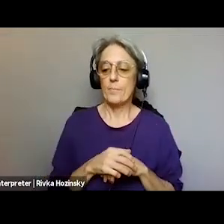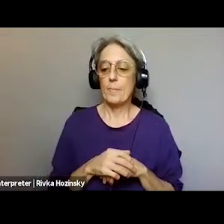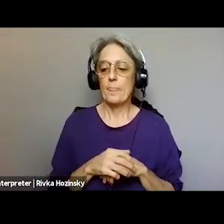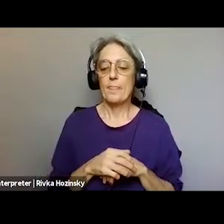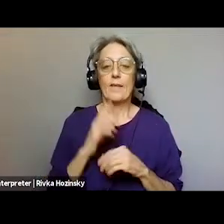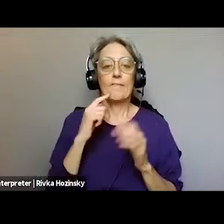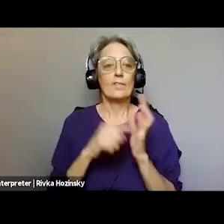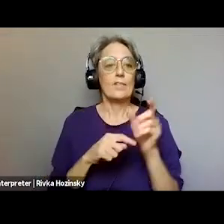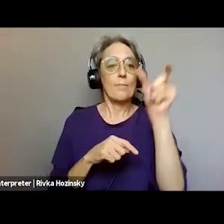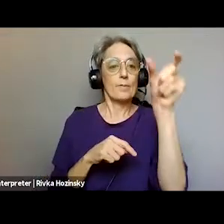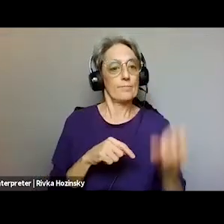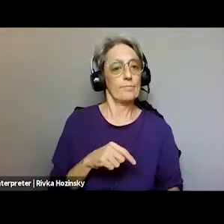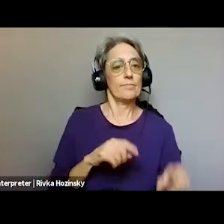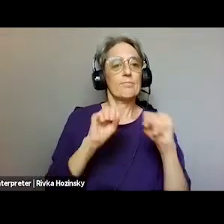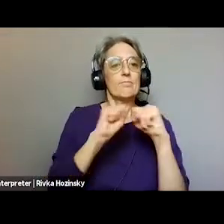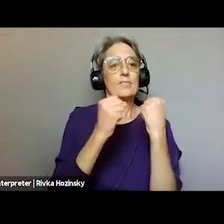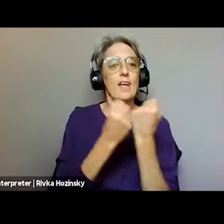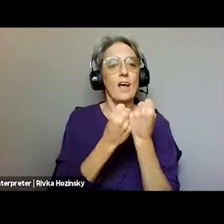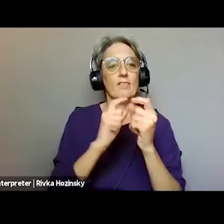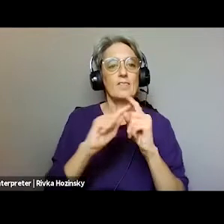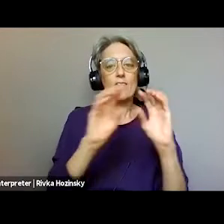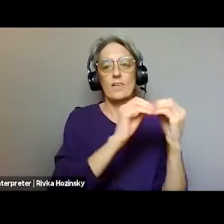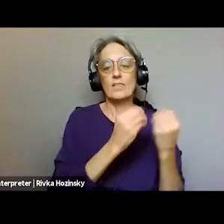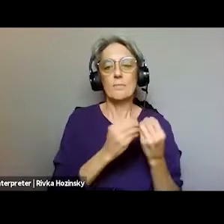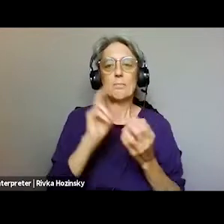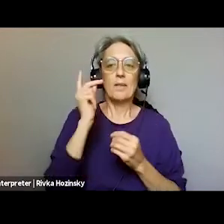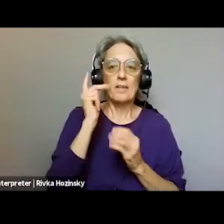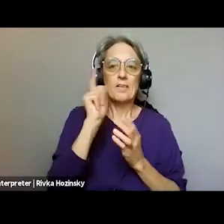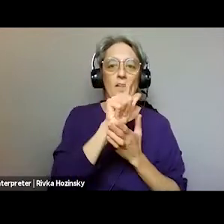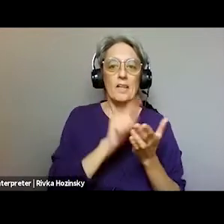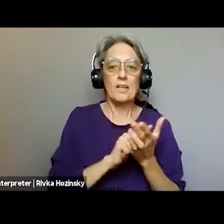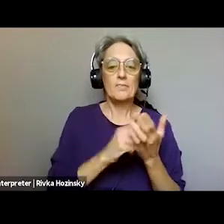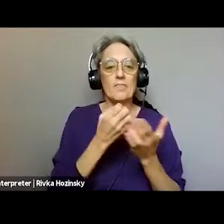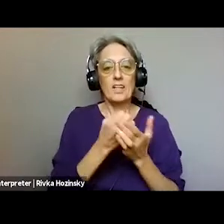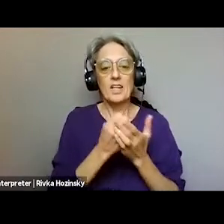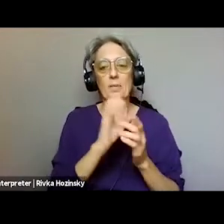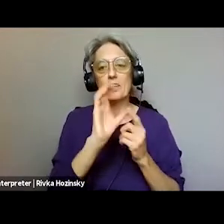institutions including political and legal economic and cultural factors. As someone